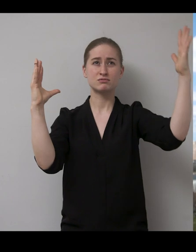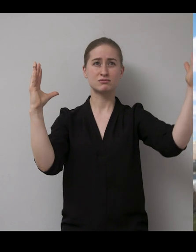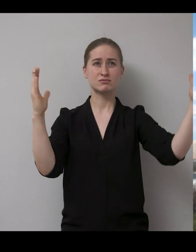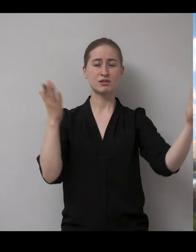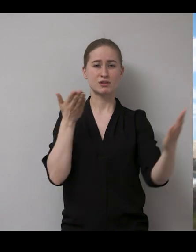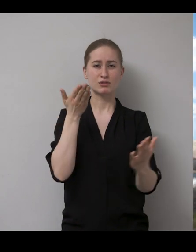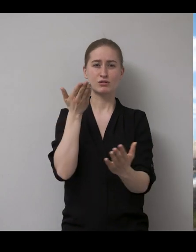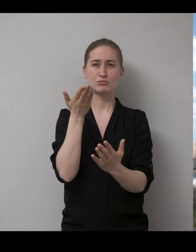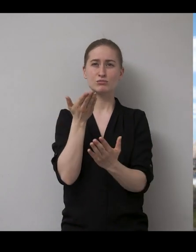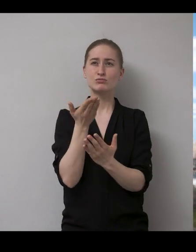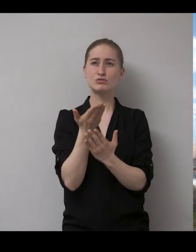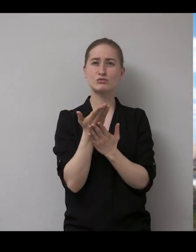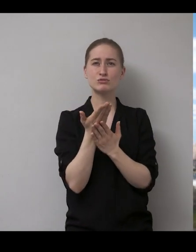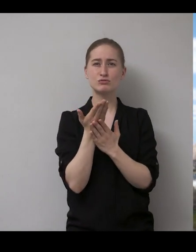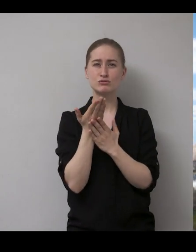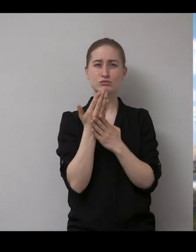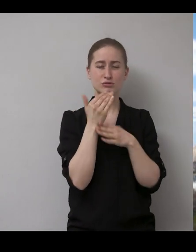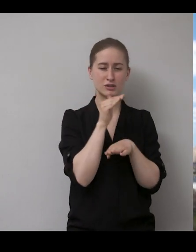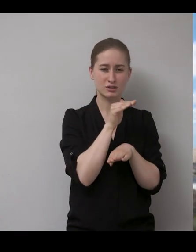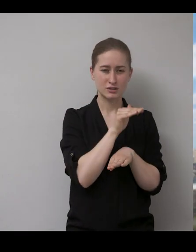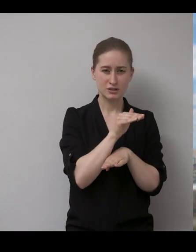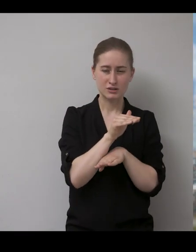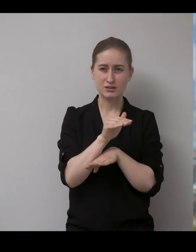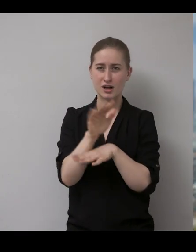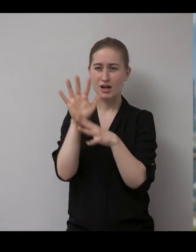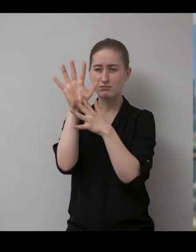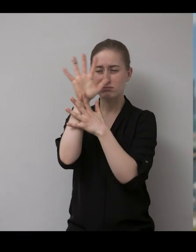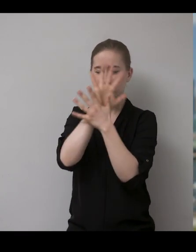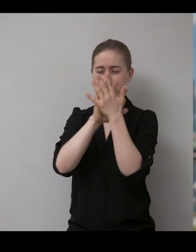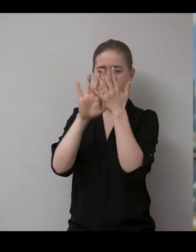Gave proof through the night